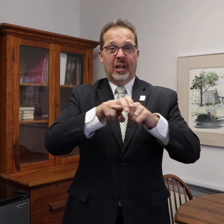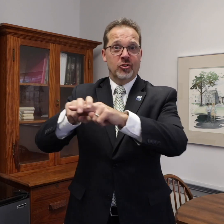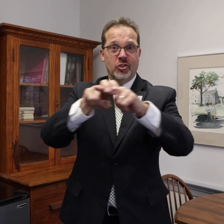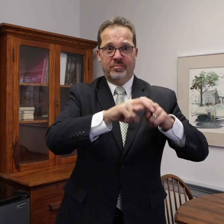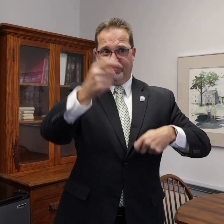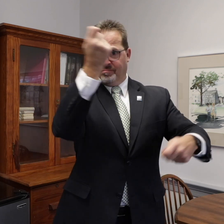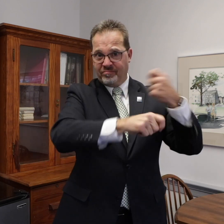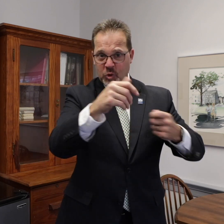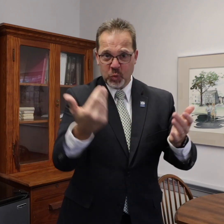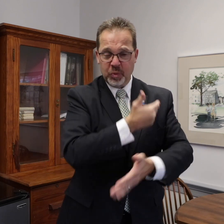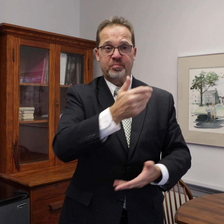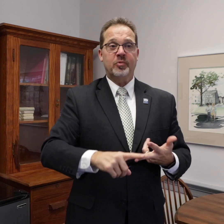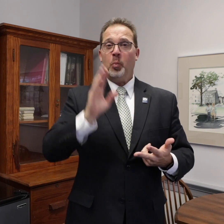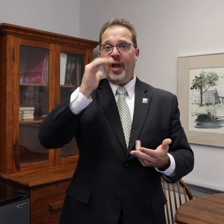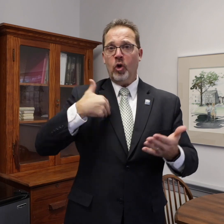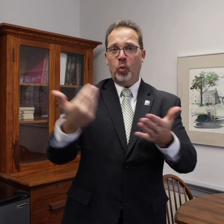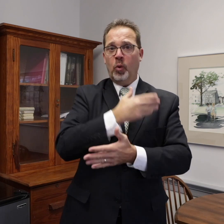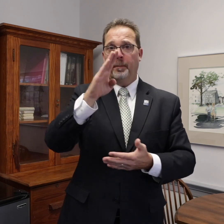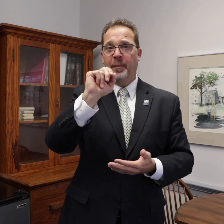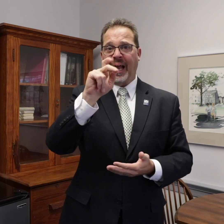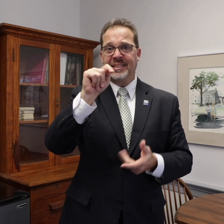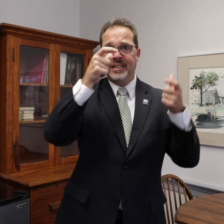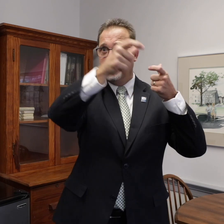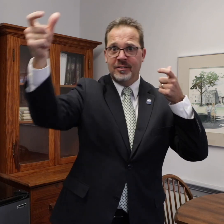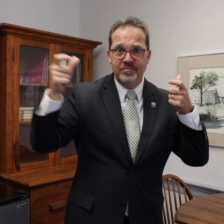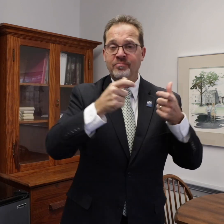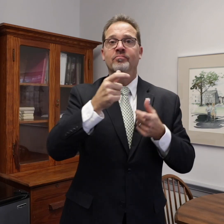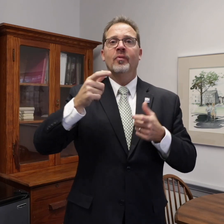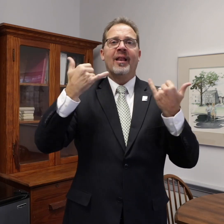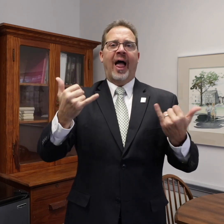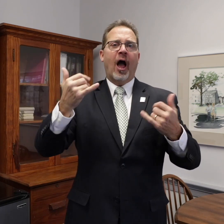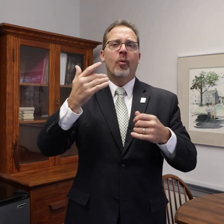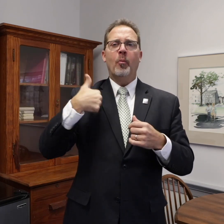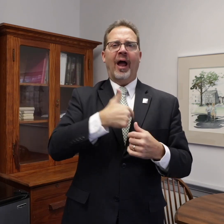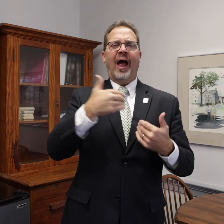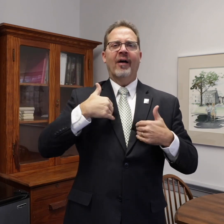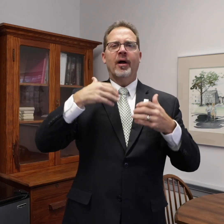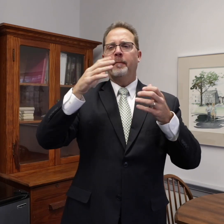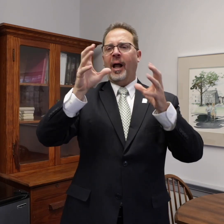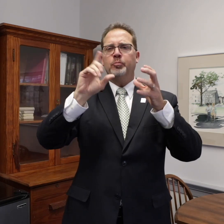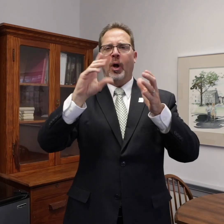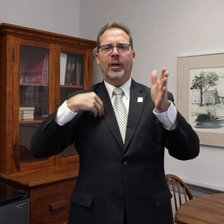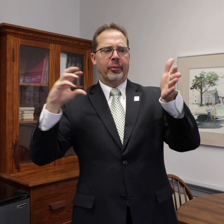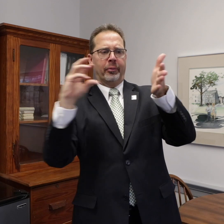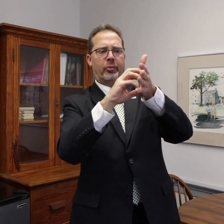and new retractable basketball hoops. The current baskets are wall-mounted but